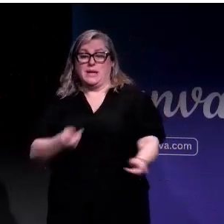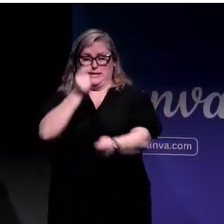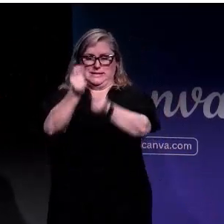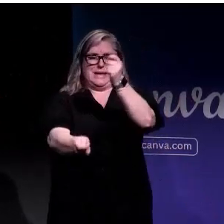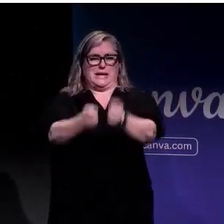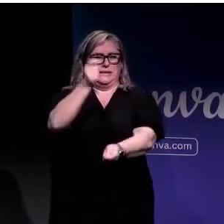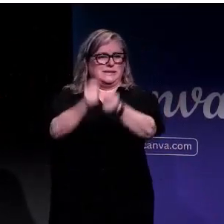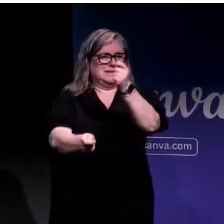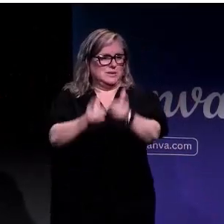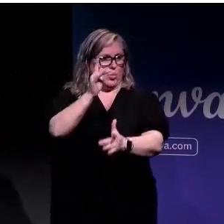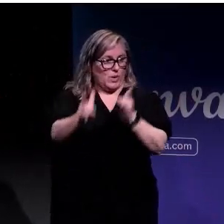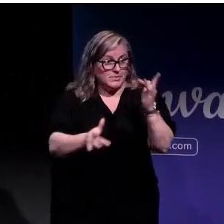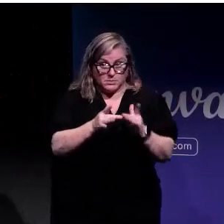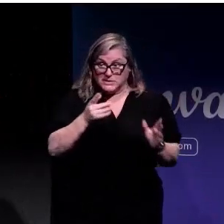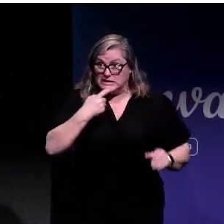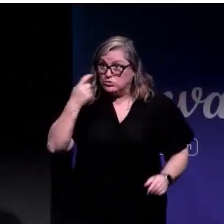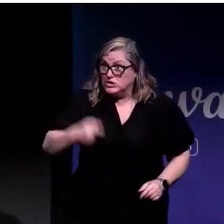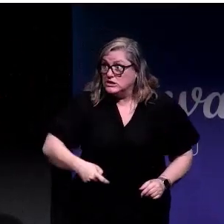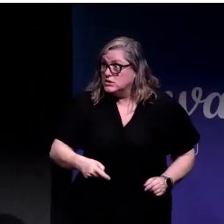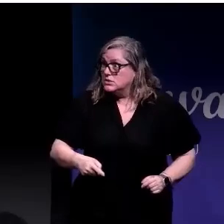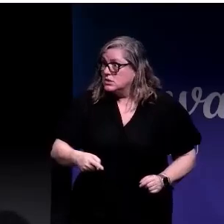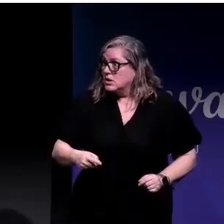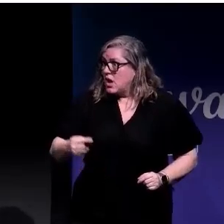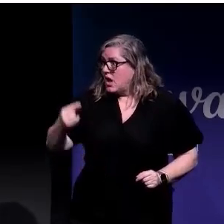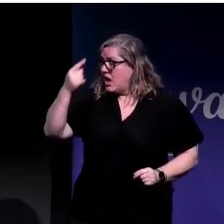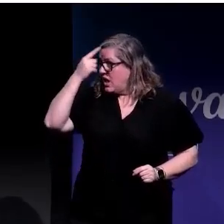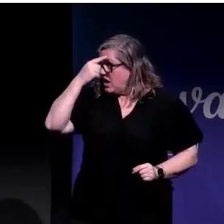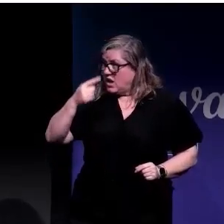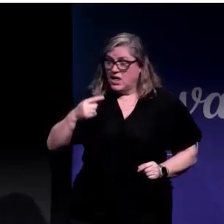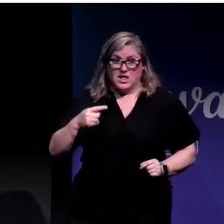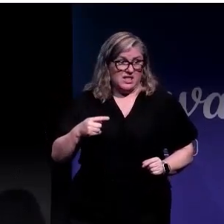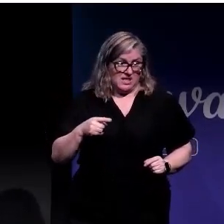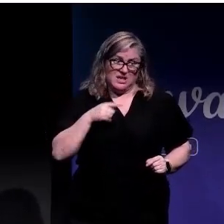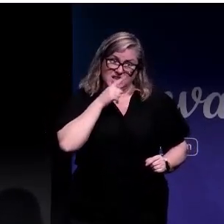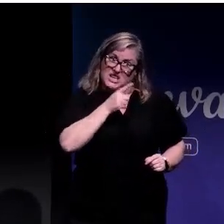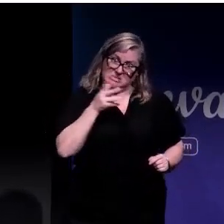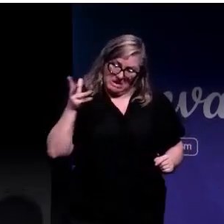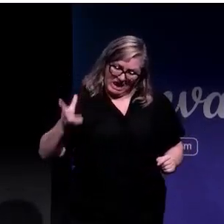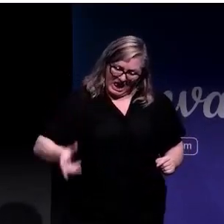I'm serious, I think he made, he made a, like, decent, you know, bit of coin from that.